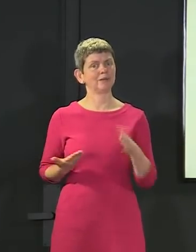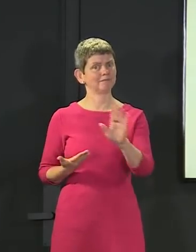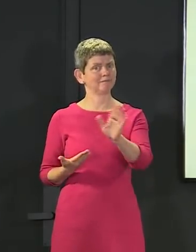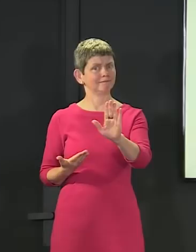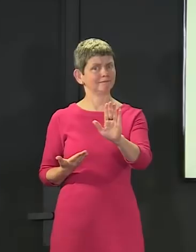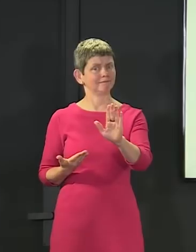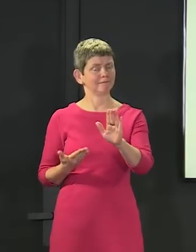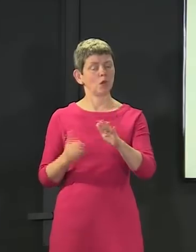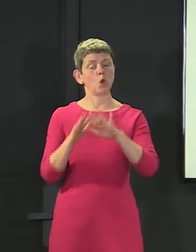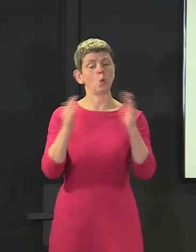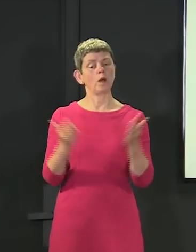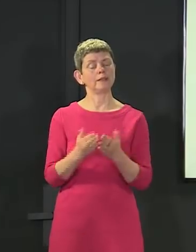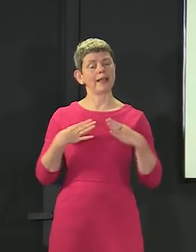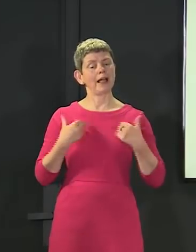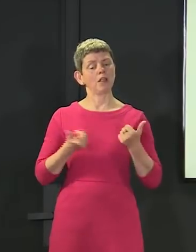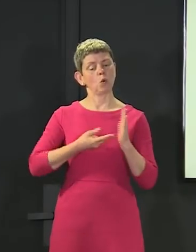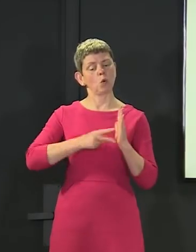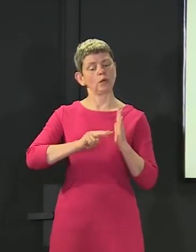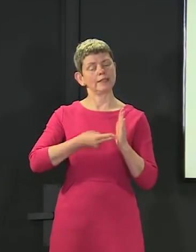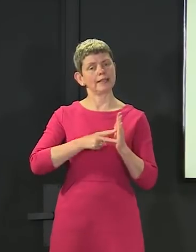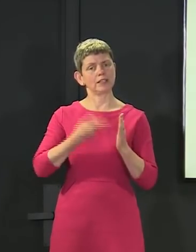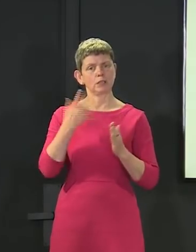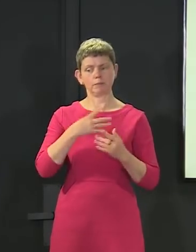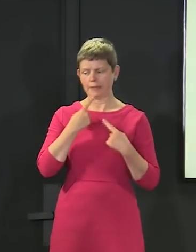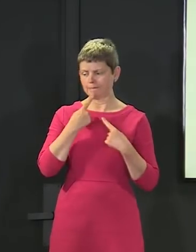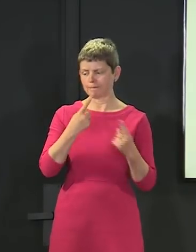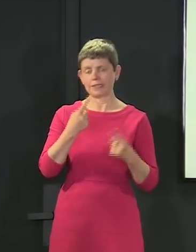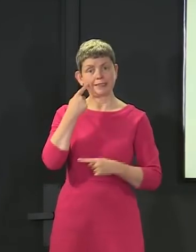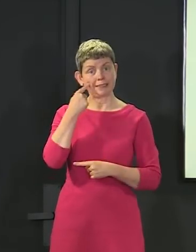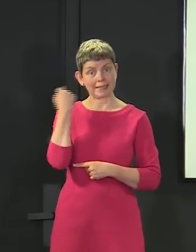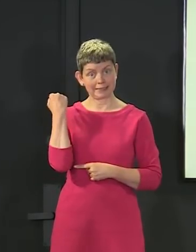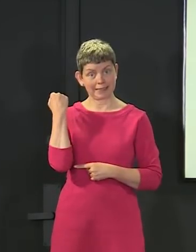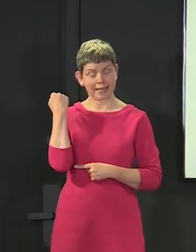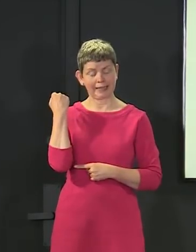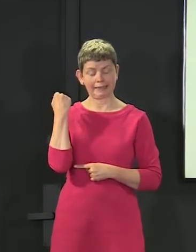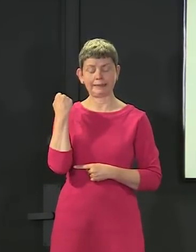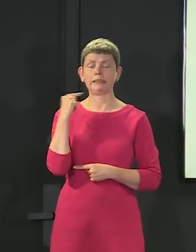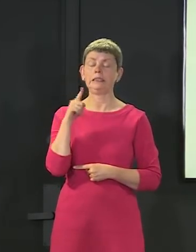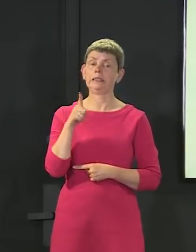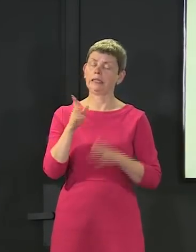last night and their leaders spoke about the need for people to guard against complacency just now